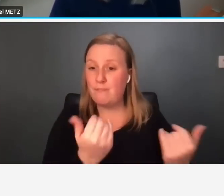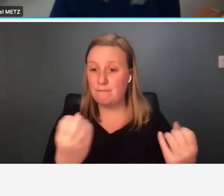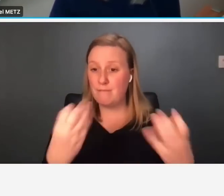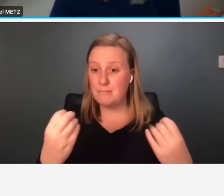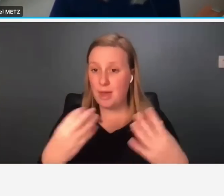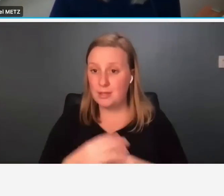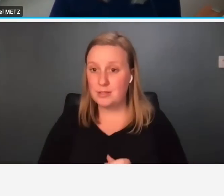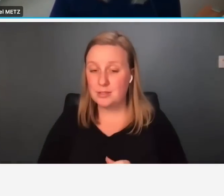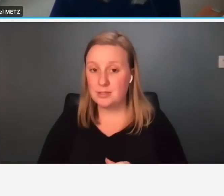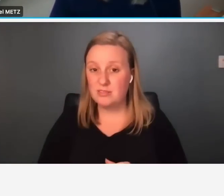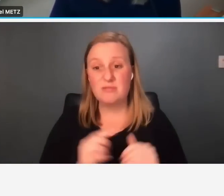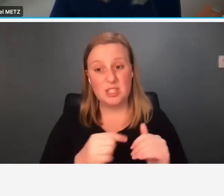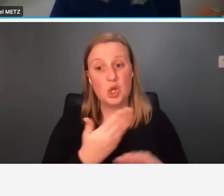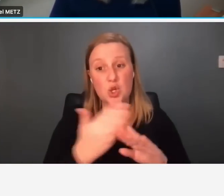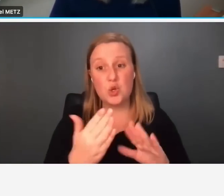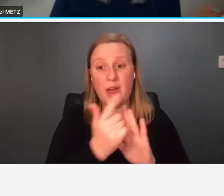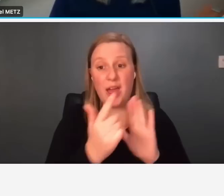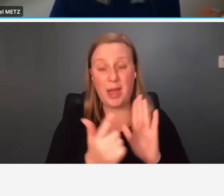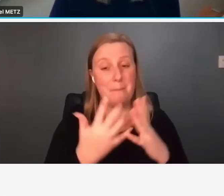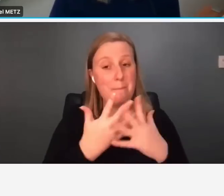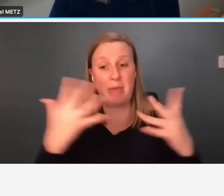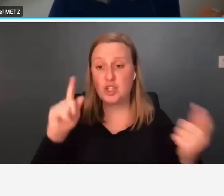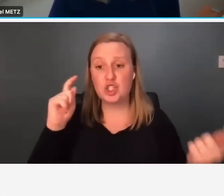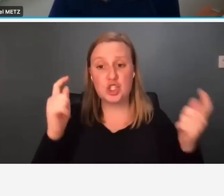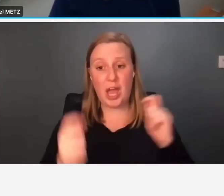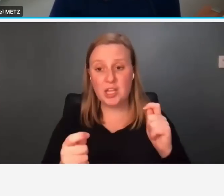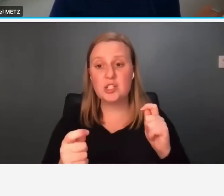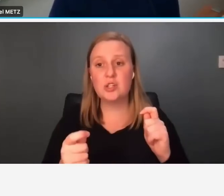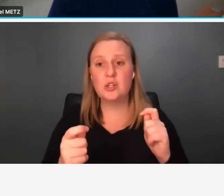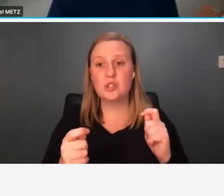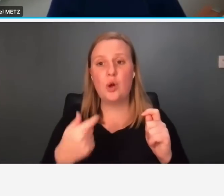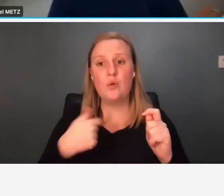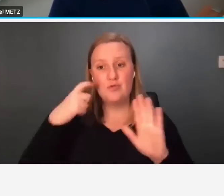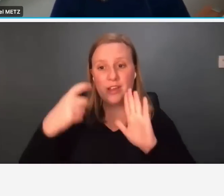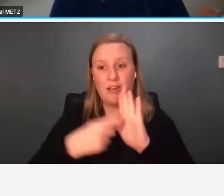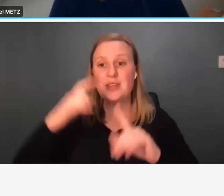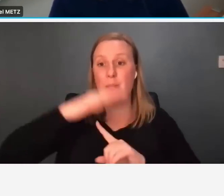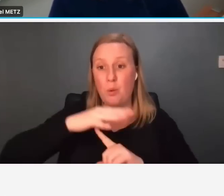creating a new Act we see this consultation period as important not just to build confidence in the changes